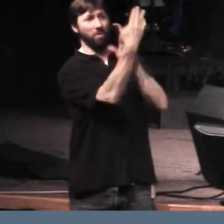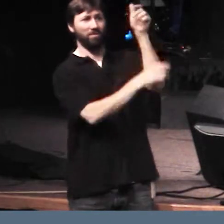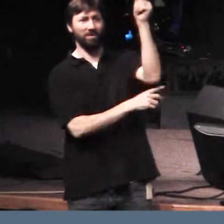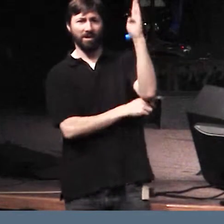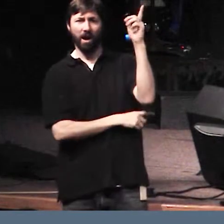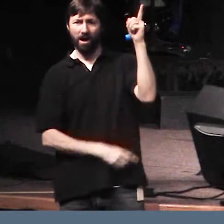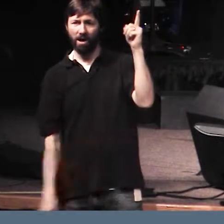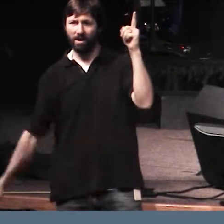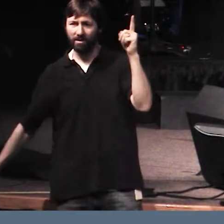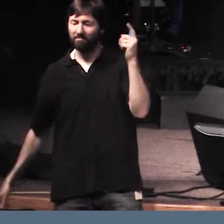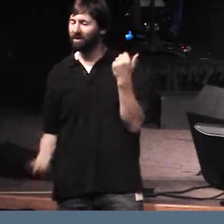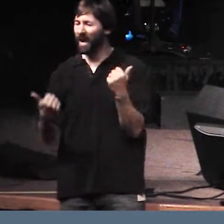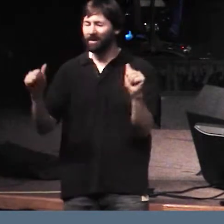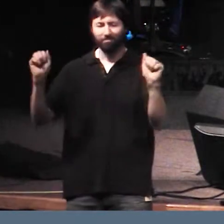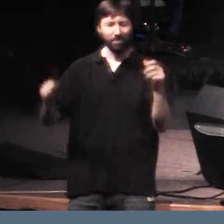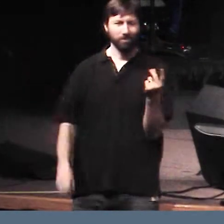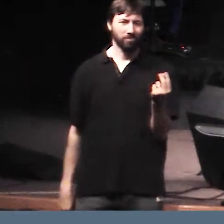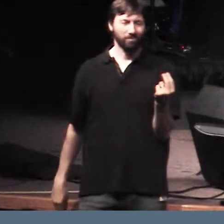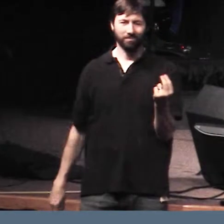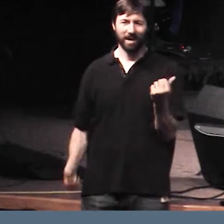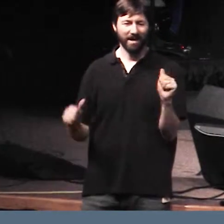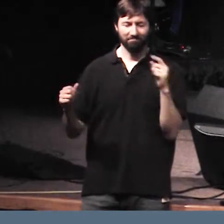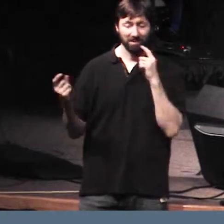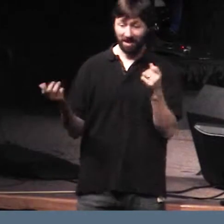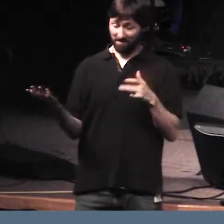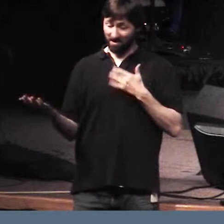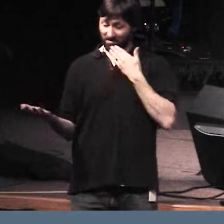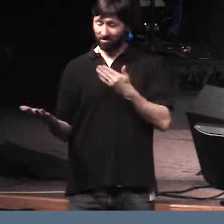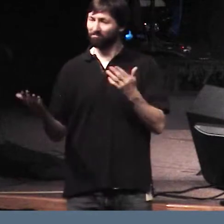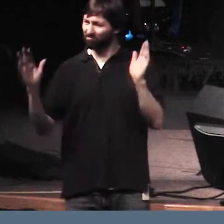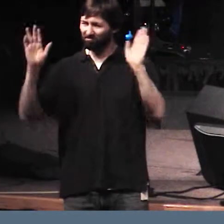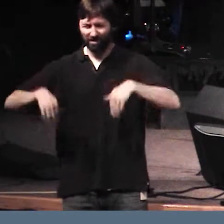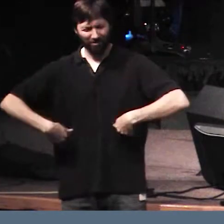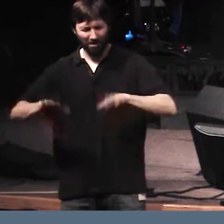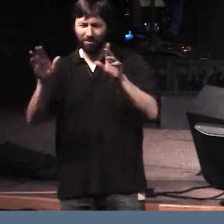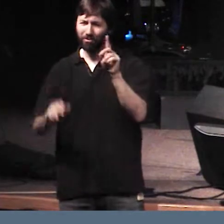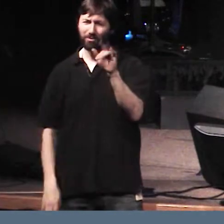of anything goes in fact there was a saying in my day "If it feels good, do it" you're your own boss